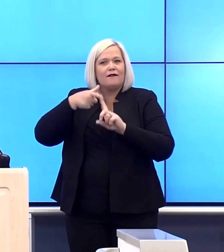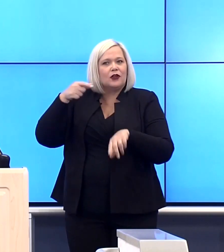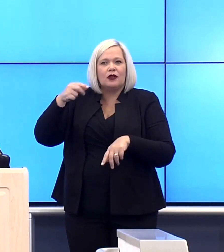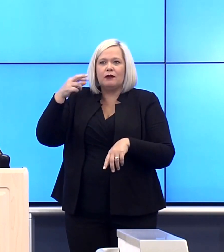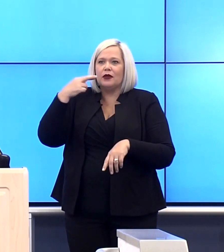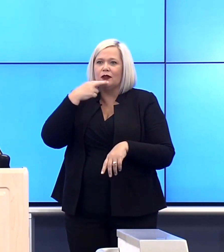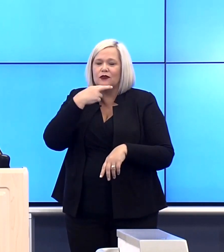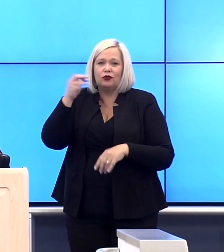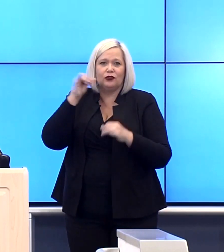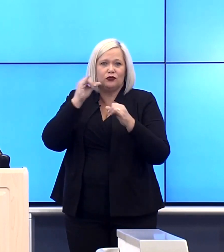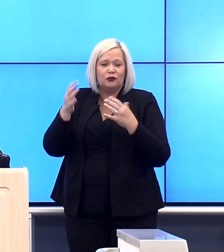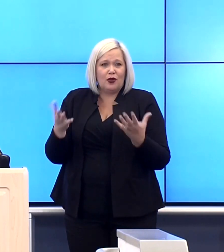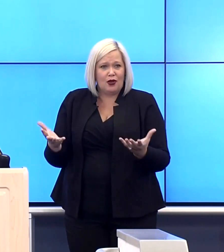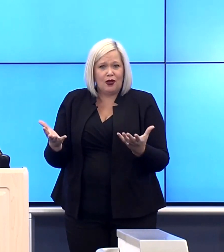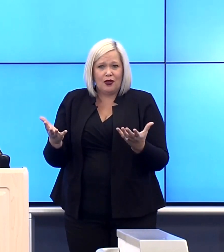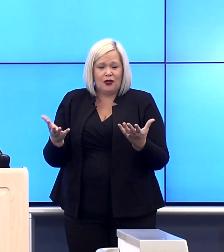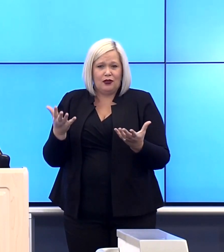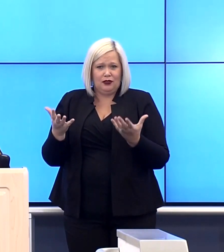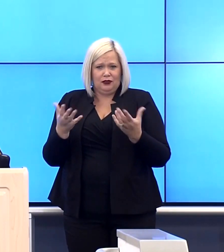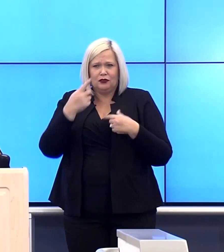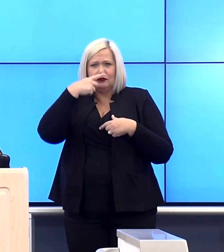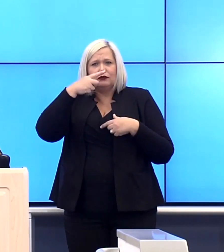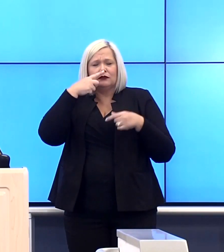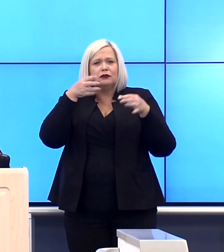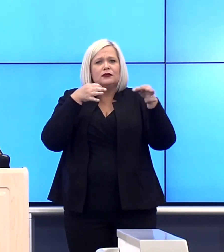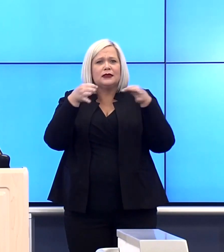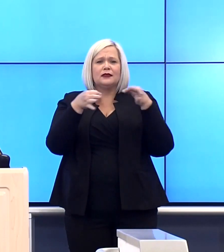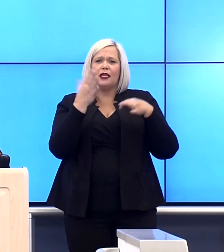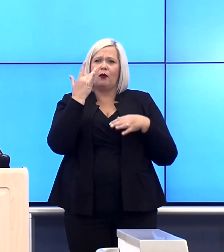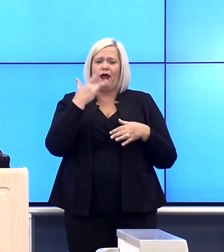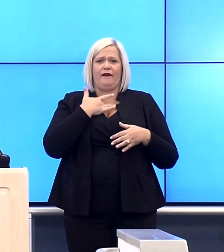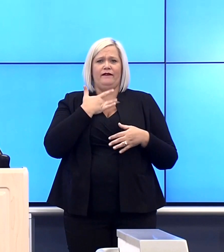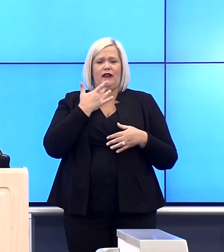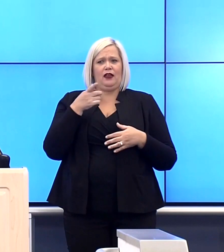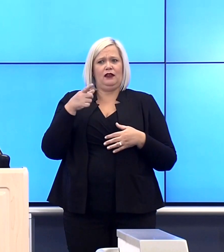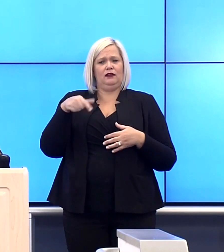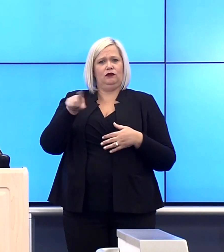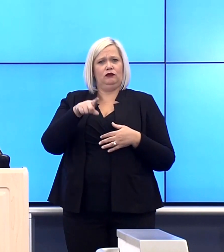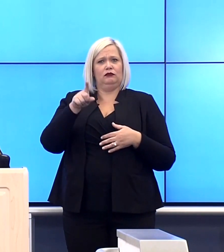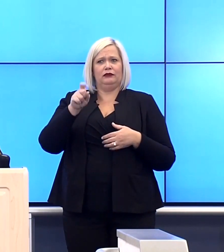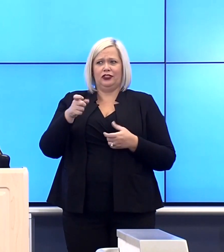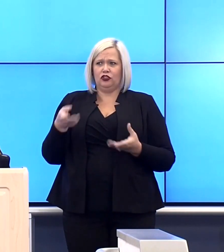PERCENTAGE OF THE OUTBREAKS ACCORDING TO THE STATE OUTBREAK ACCORDING TO THE STATE OUTBREAK DATA. DATA. CAN YOU SORT OF EXPLAIN WHY YOU